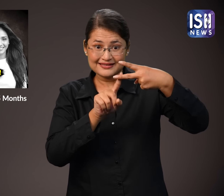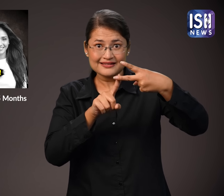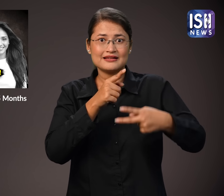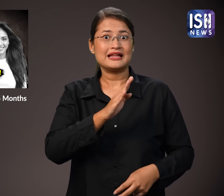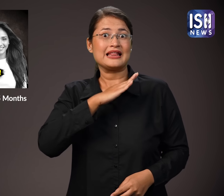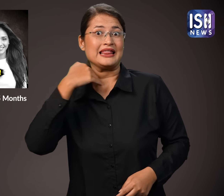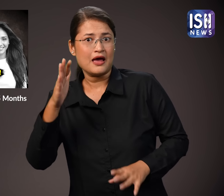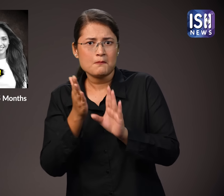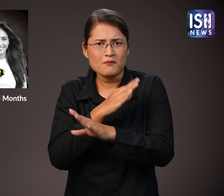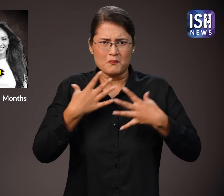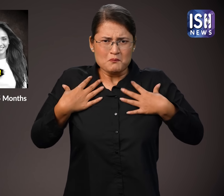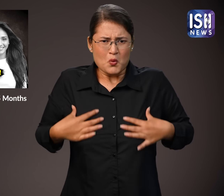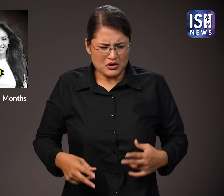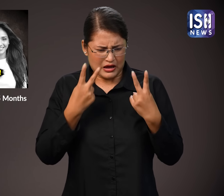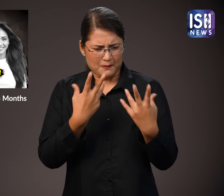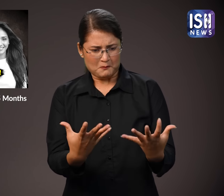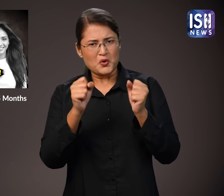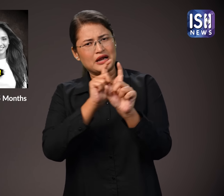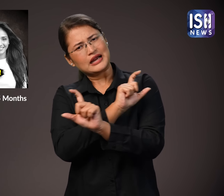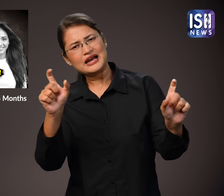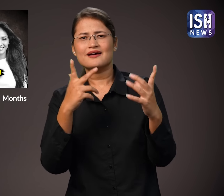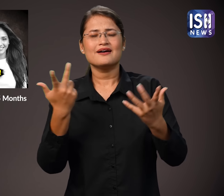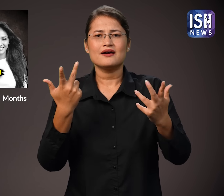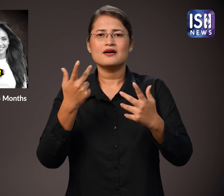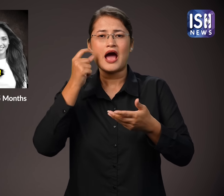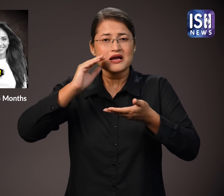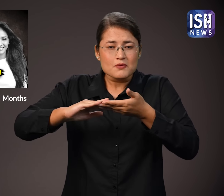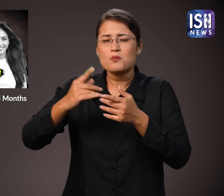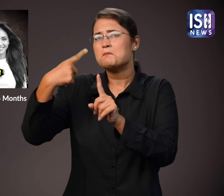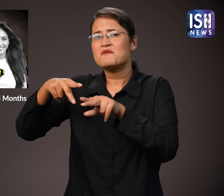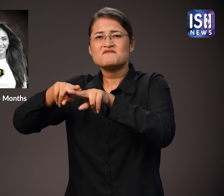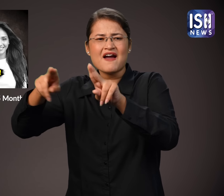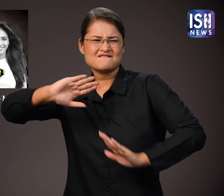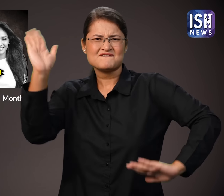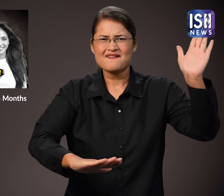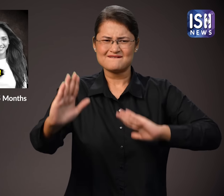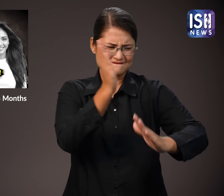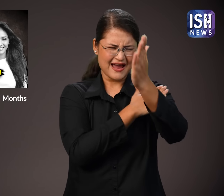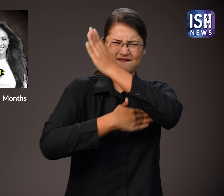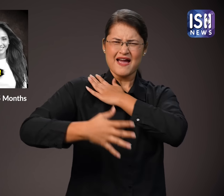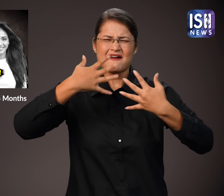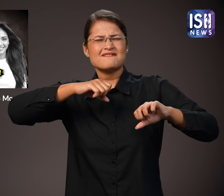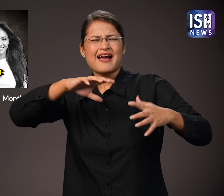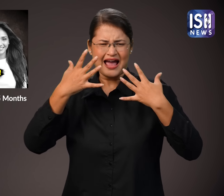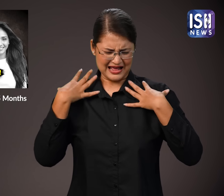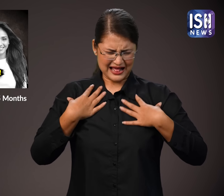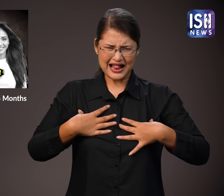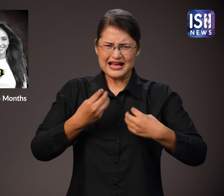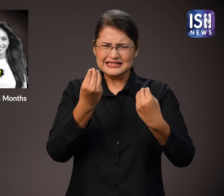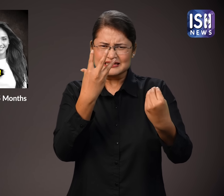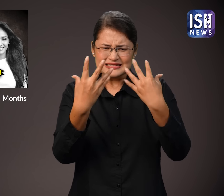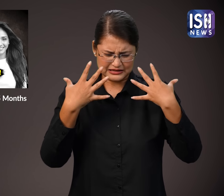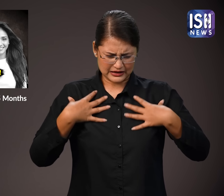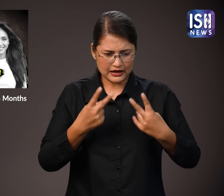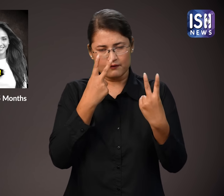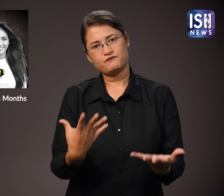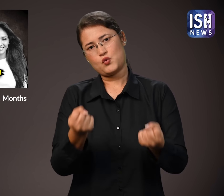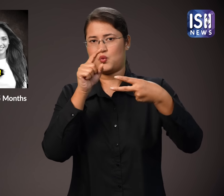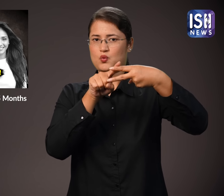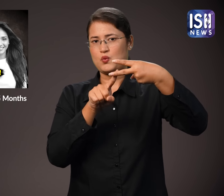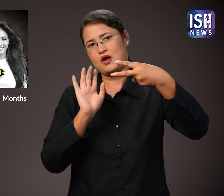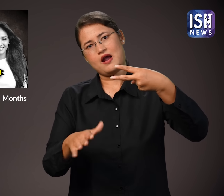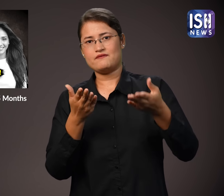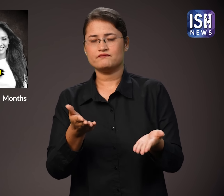2. The report also found multiple injuries on her body before death, inflicted by Samarth and his family.